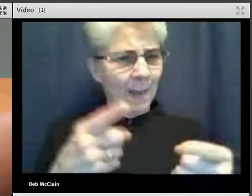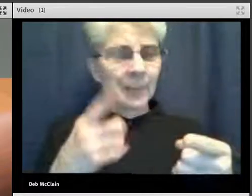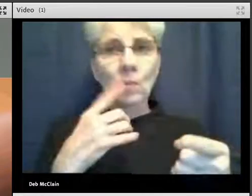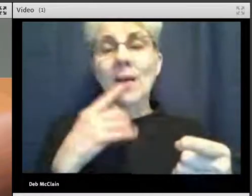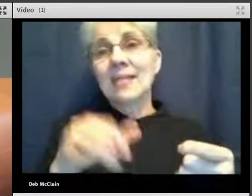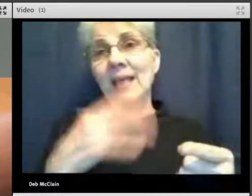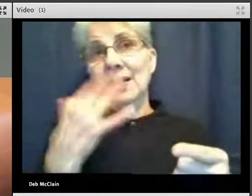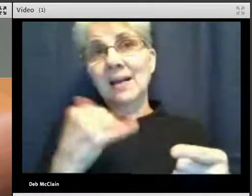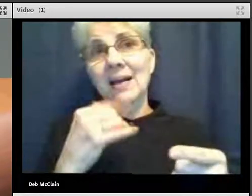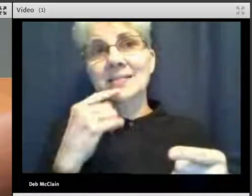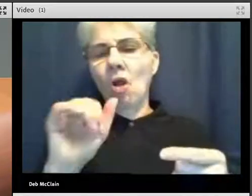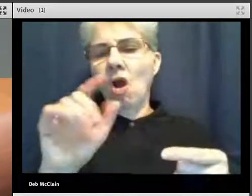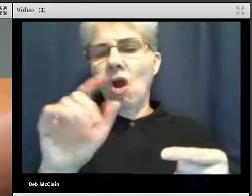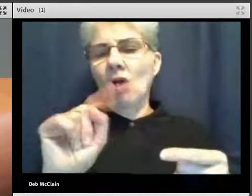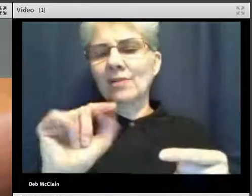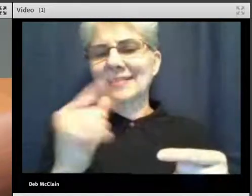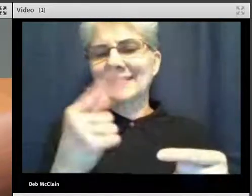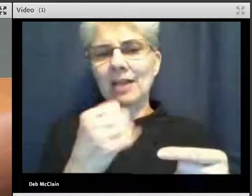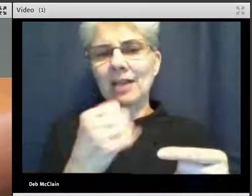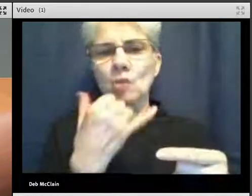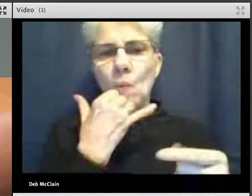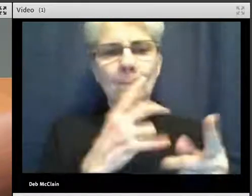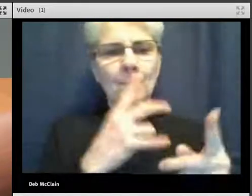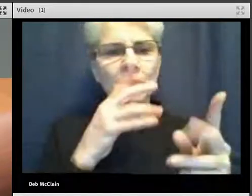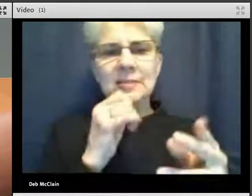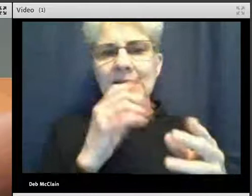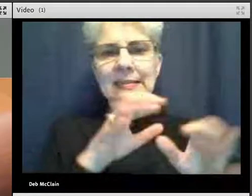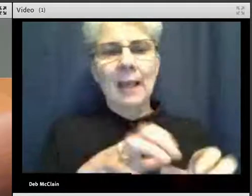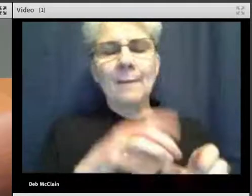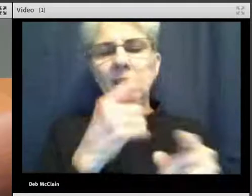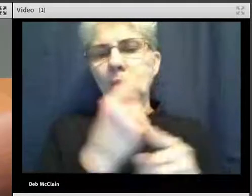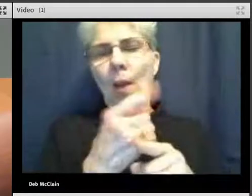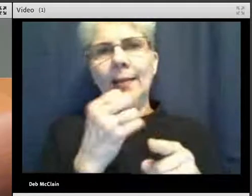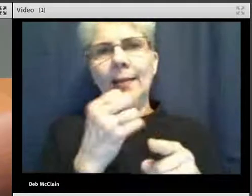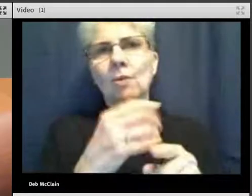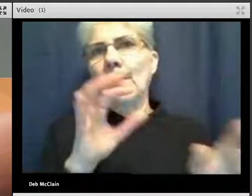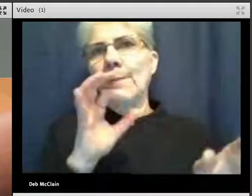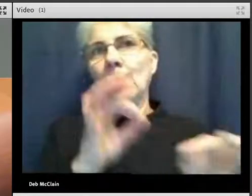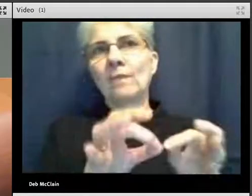And I said, well, that's because their alt-tags are wrong. That person did not put in the proper --